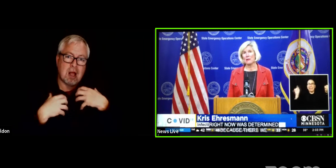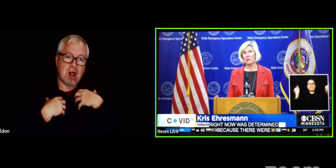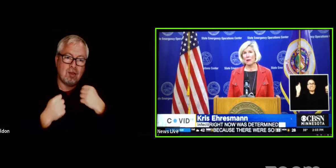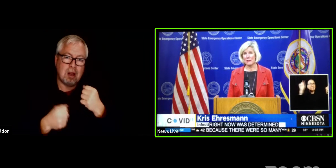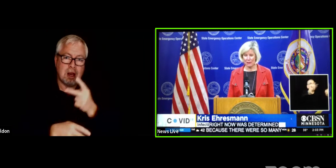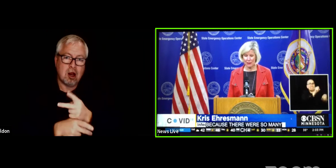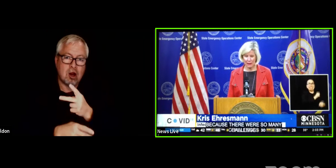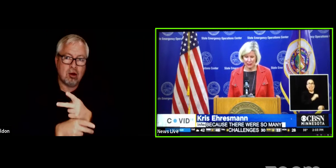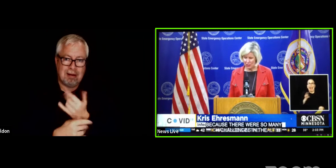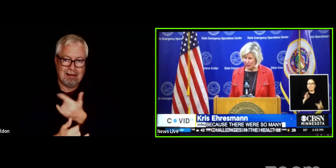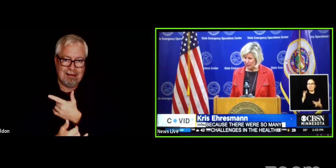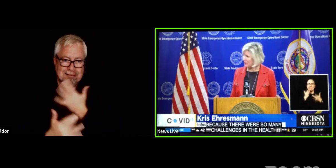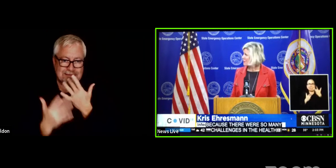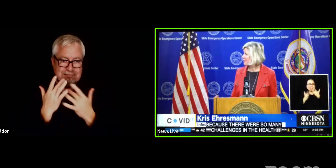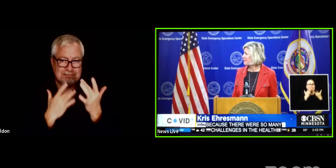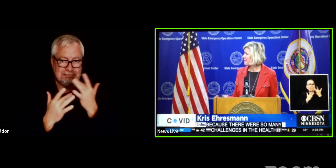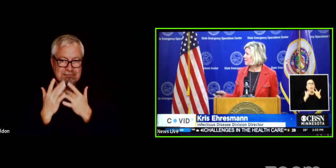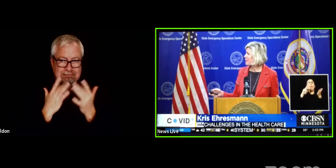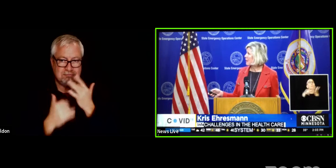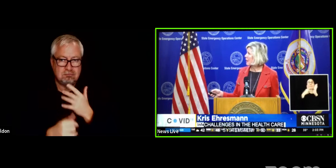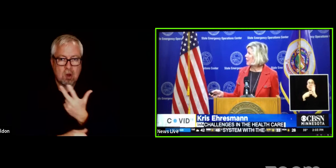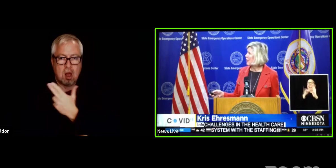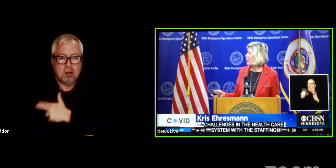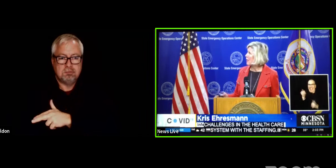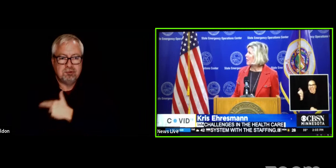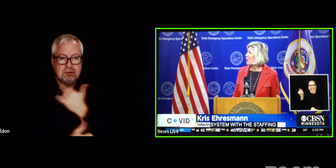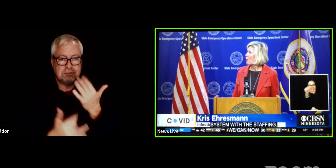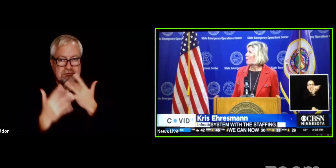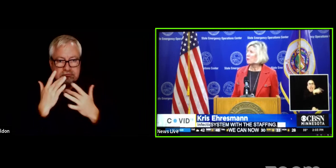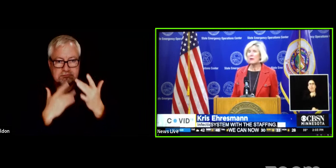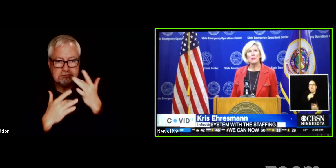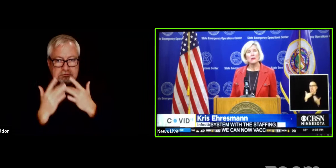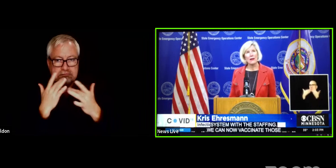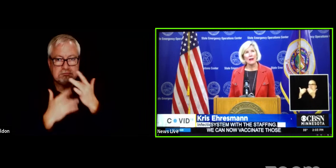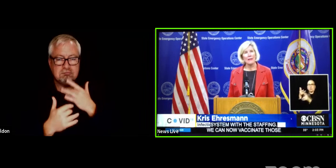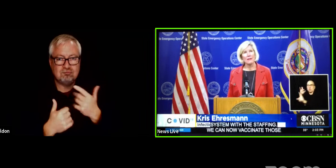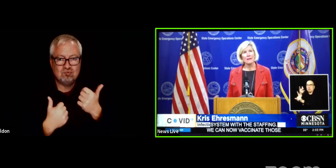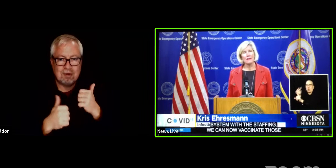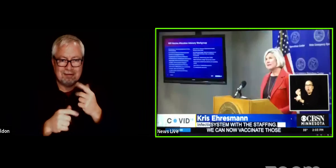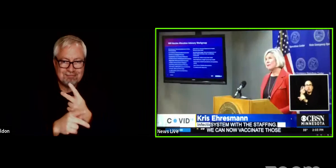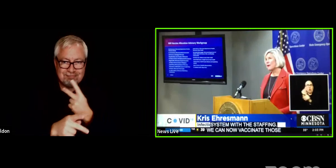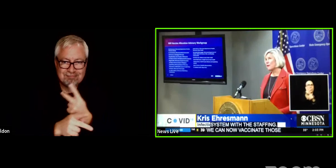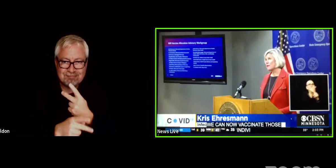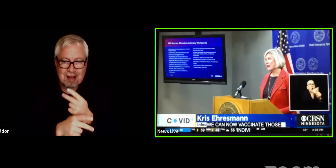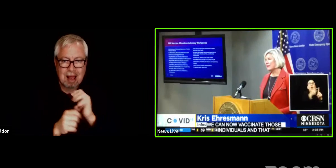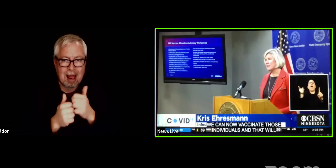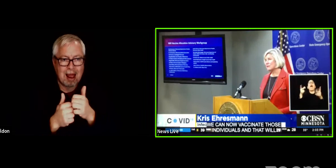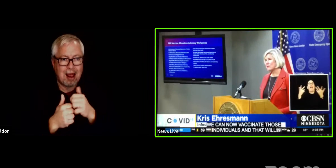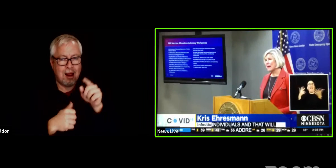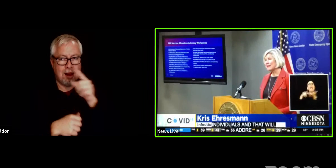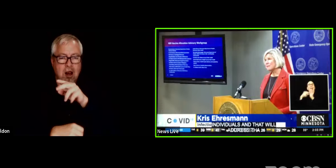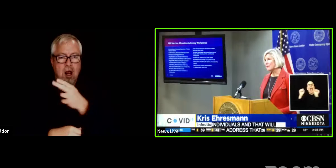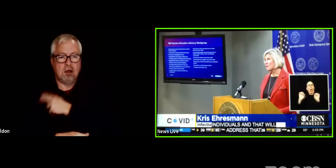ADDRESS THAT CHALLENGE. WHEN WE LOOKED AT HAVING TO SUBPRIORITIZE, THIS WAS NOT SOMETHING WE